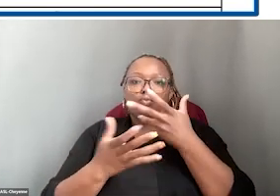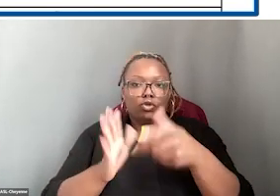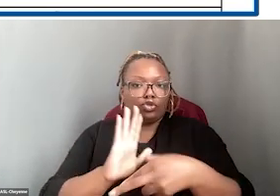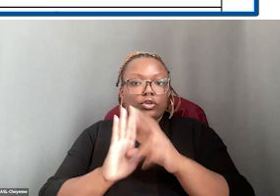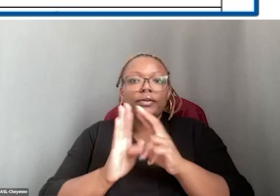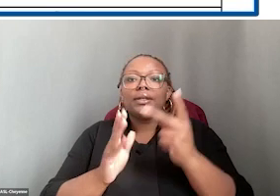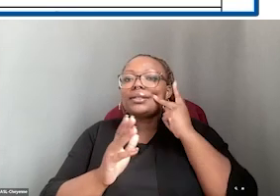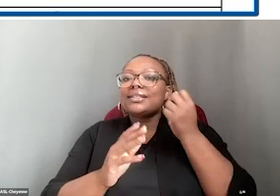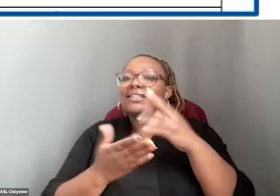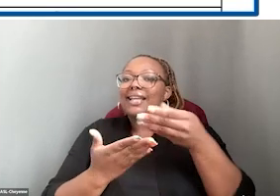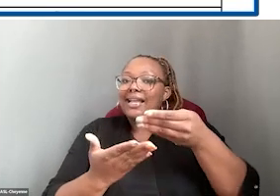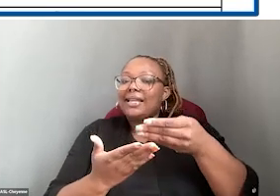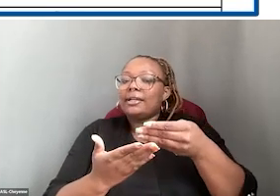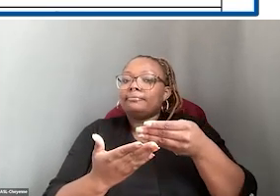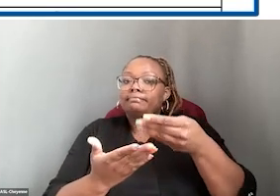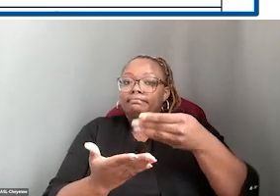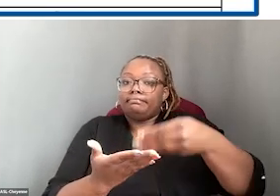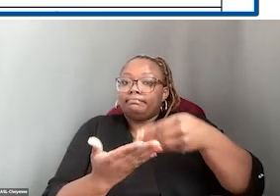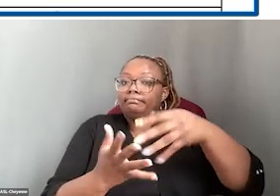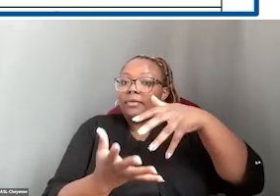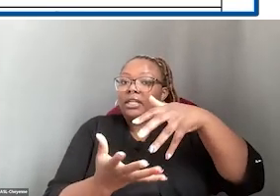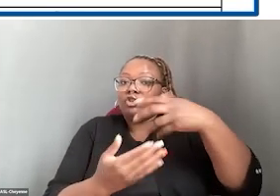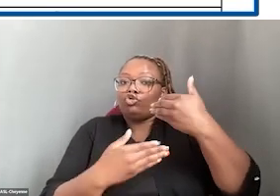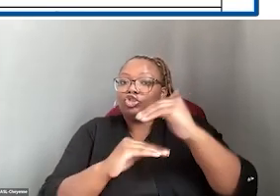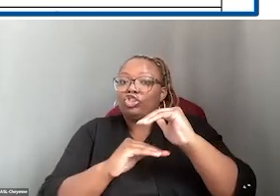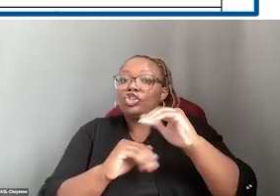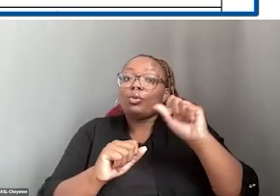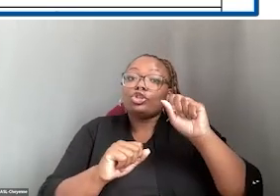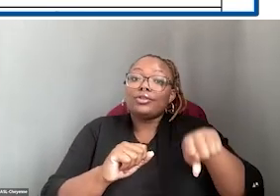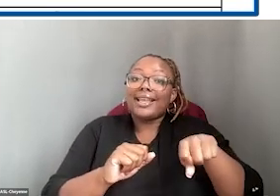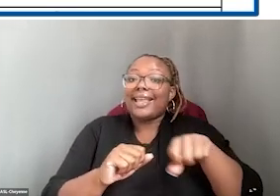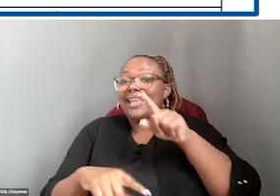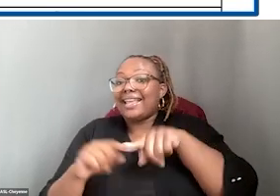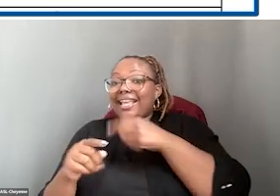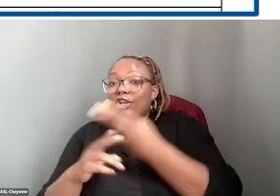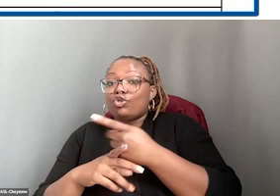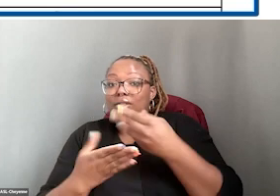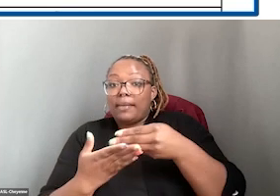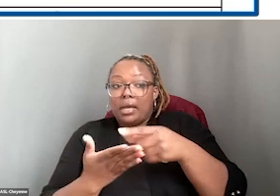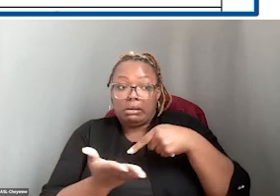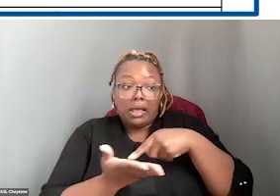in terms of what you can and cannot use the funds for. There are special reporting requirements.